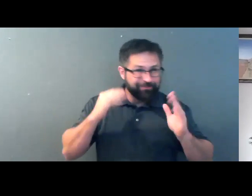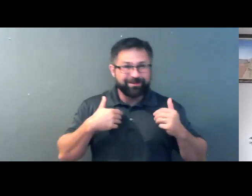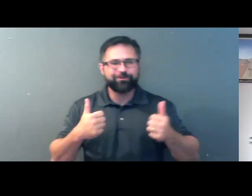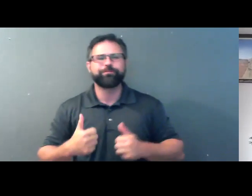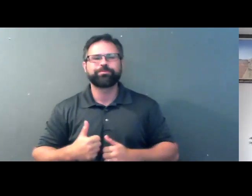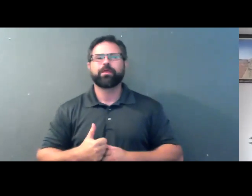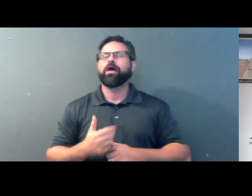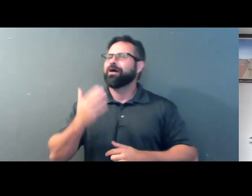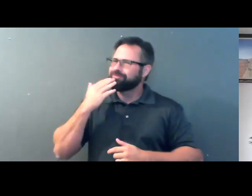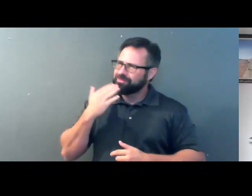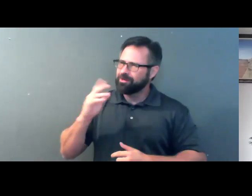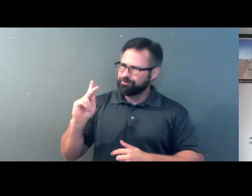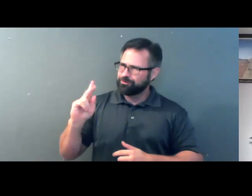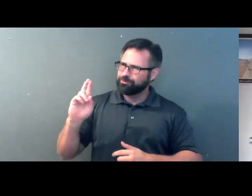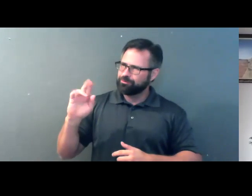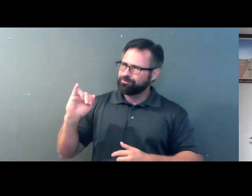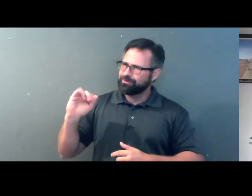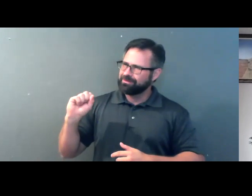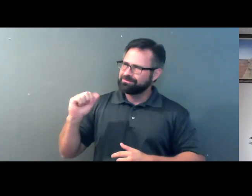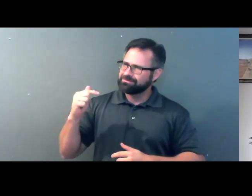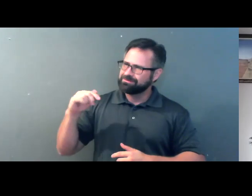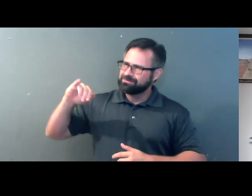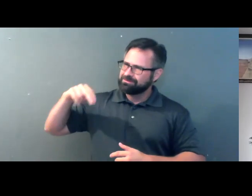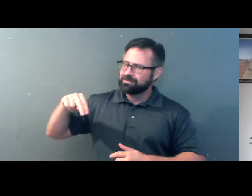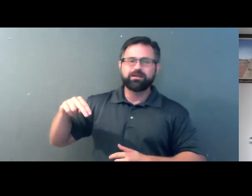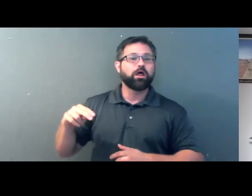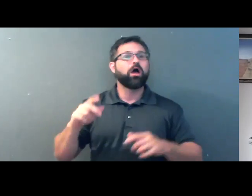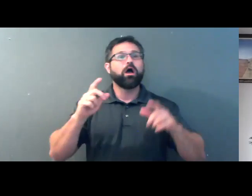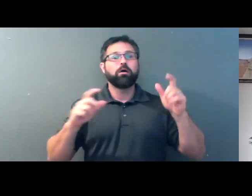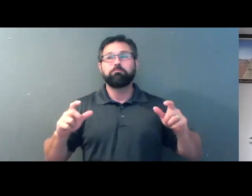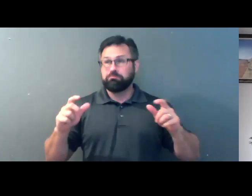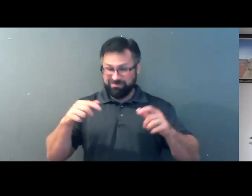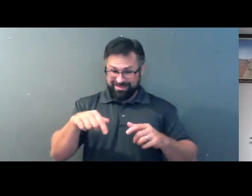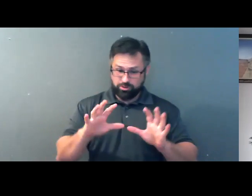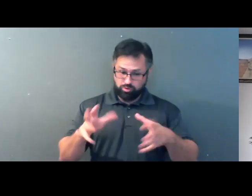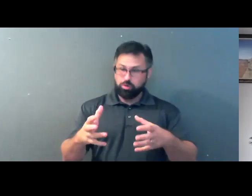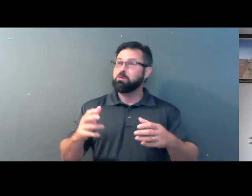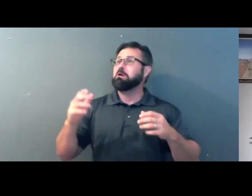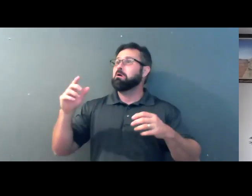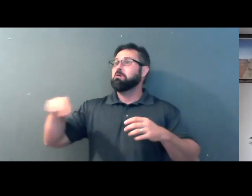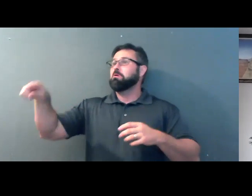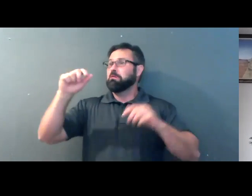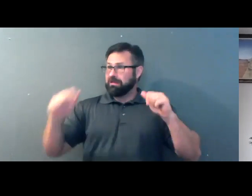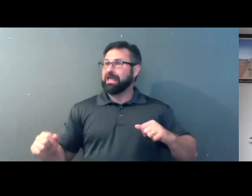um i think people can still join the reference group right that's correct yes we very much